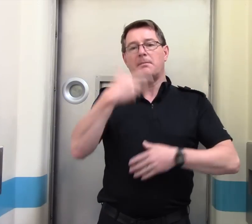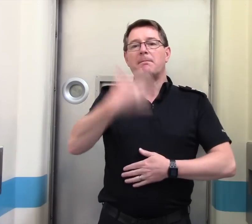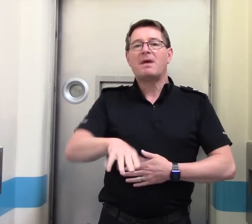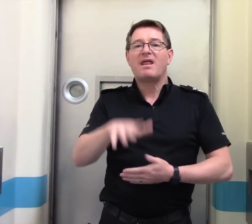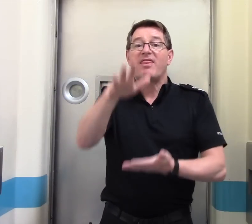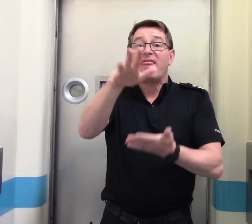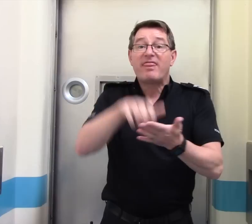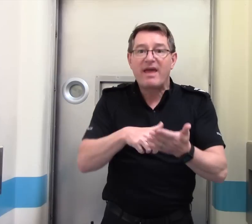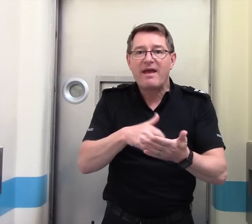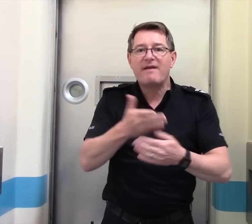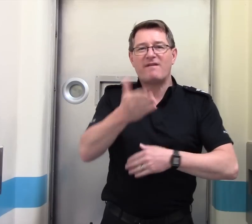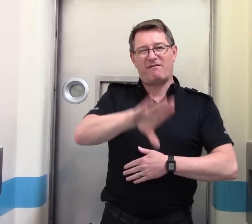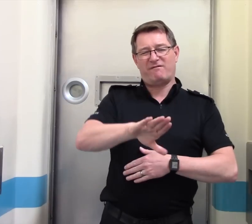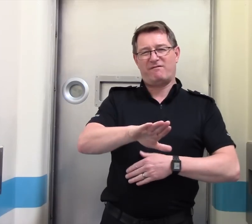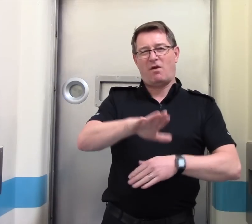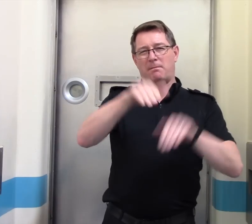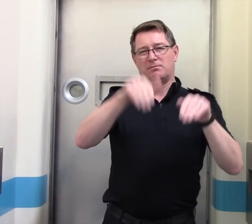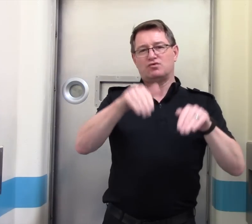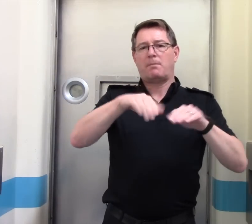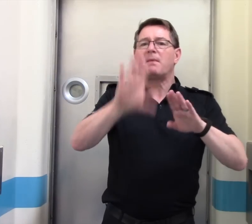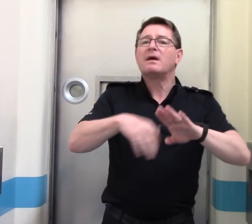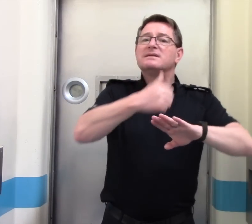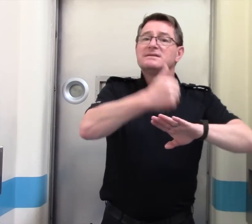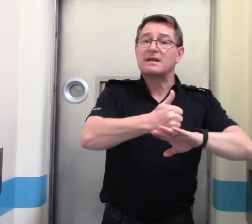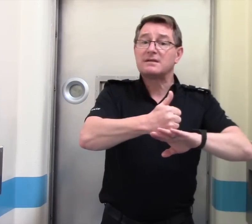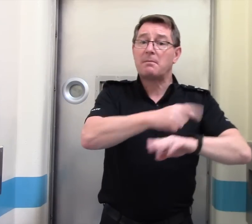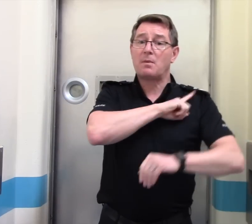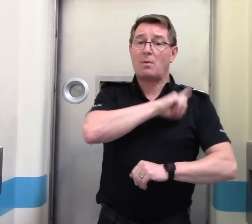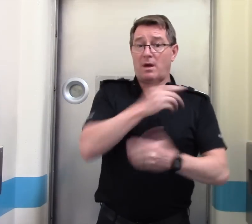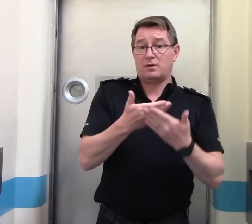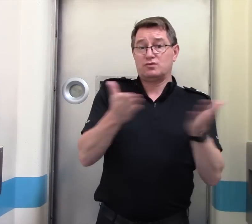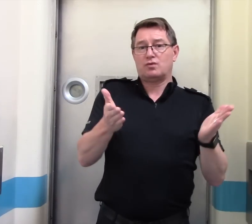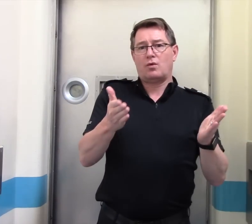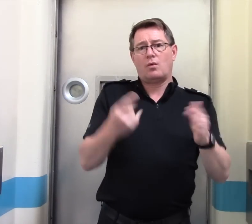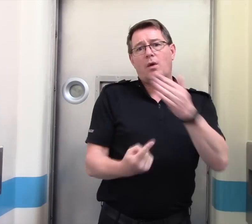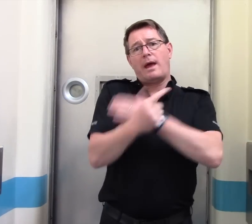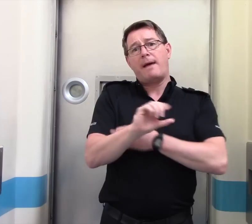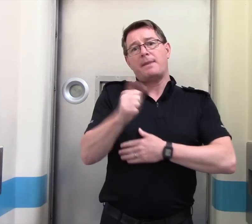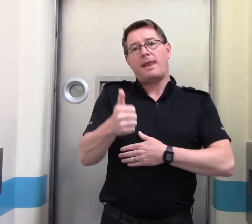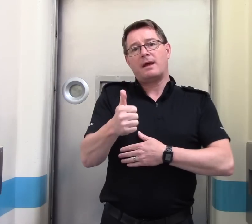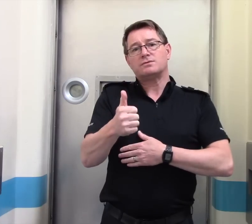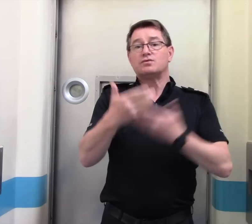Today she's been stealing from a shop, set up to show what happens next.